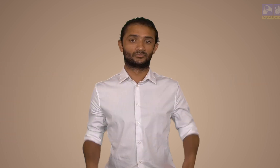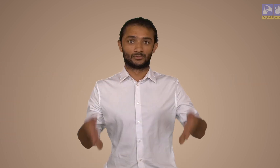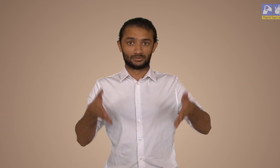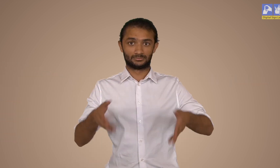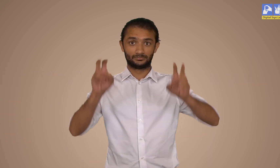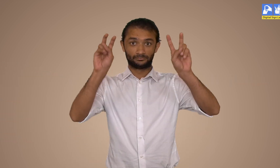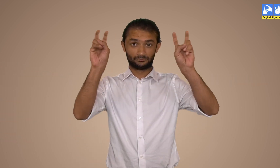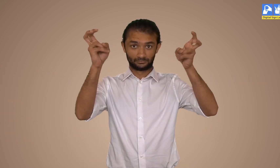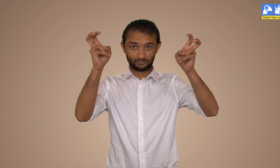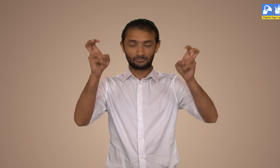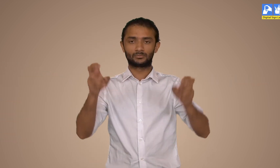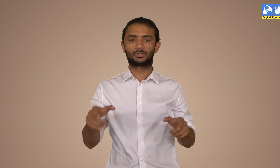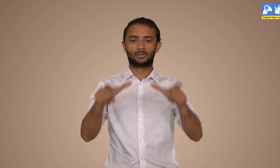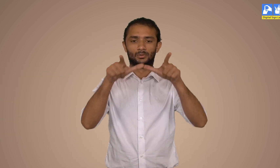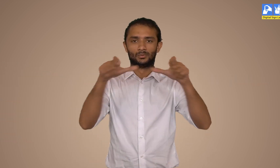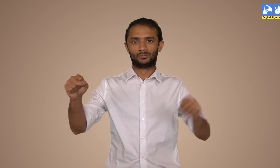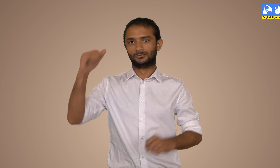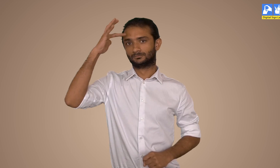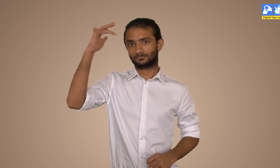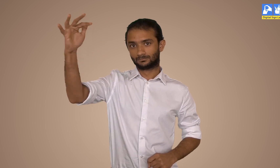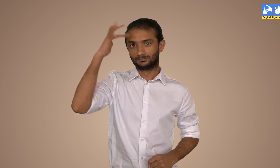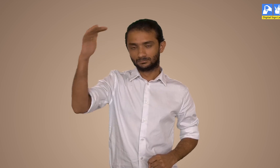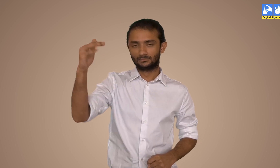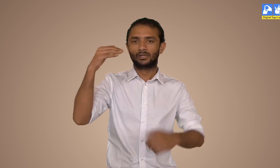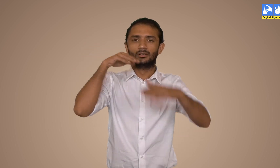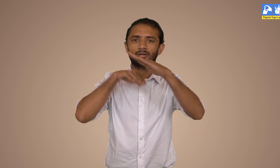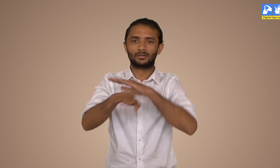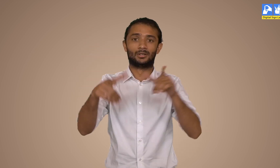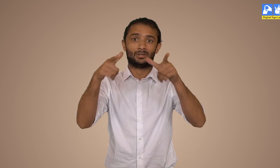Today we are going to learn Linguistic Theories